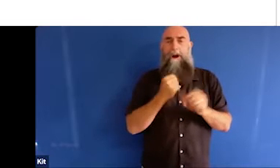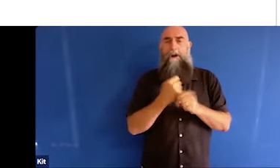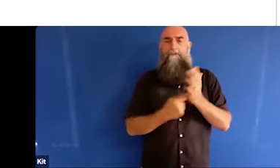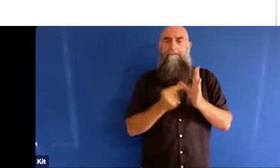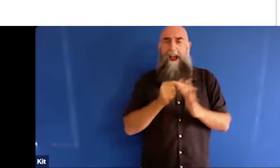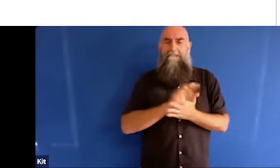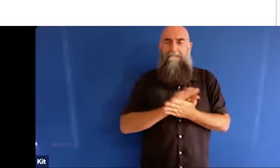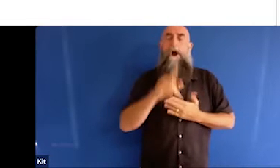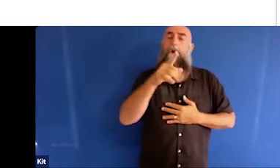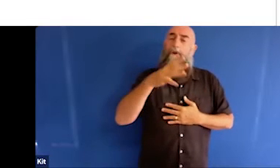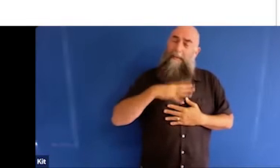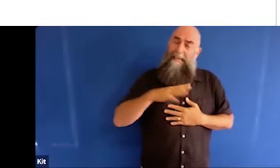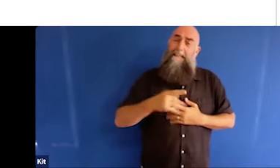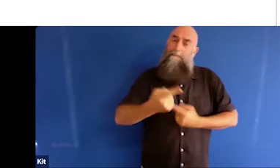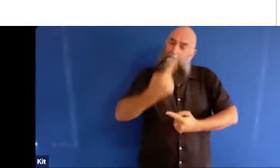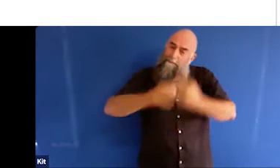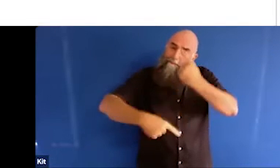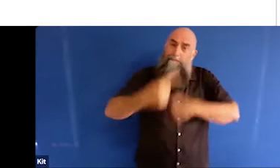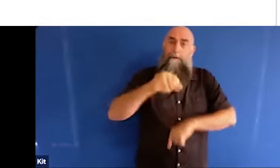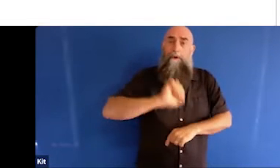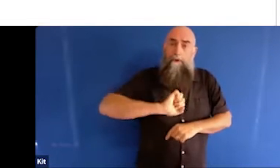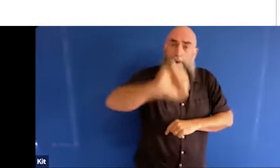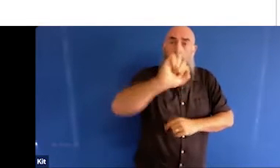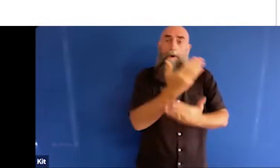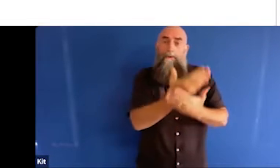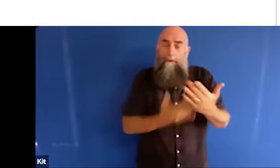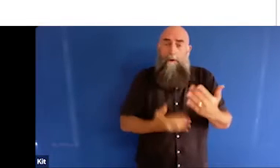about who you are and what you want to do, and why you need the funding as Dane said,